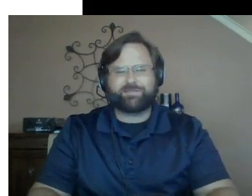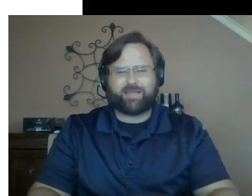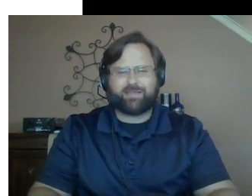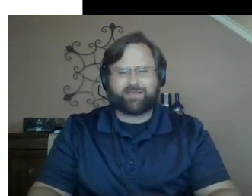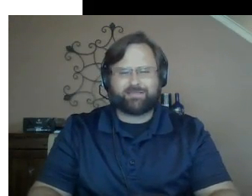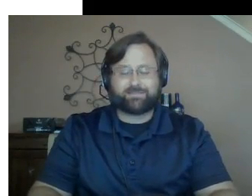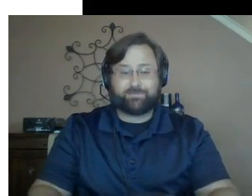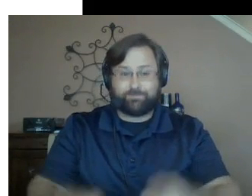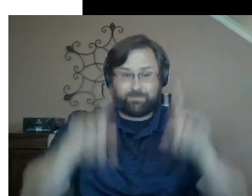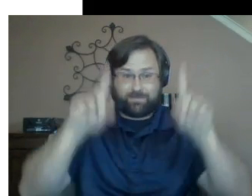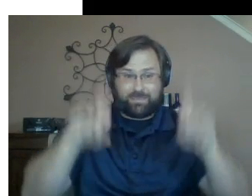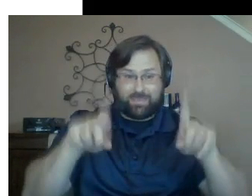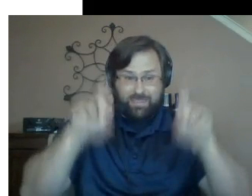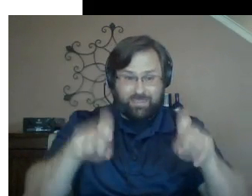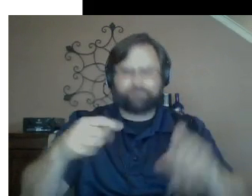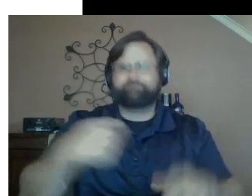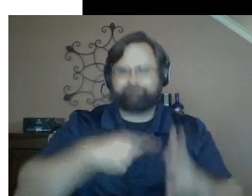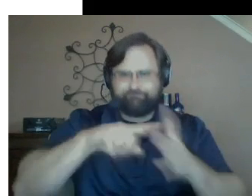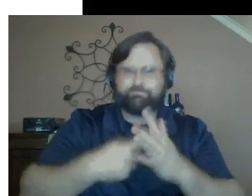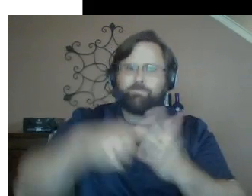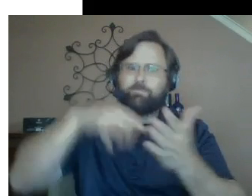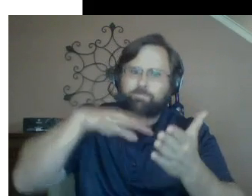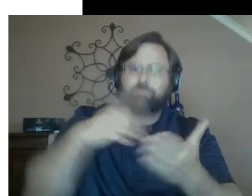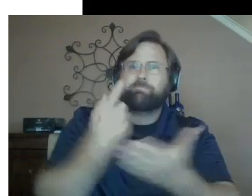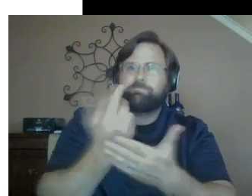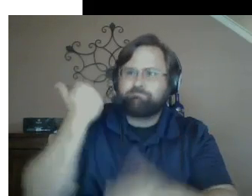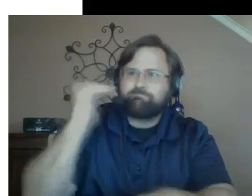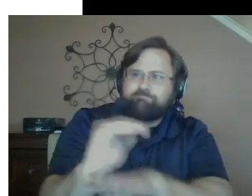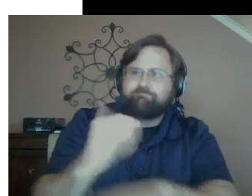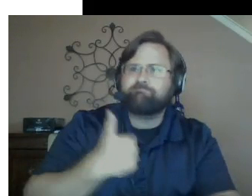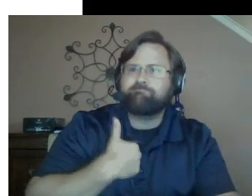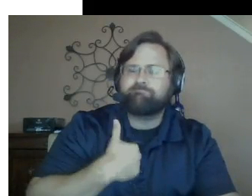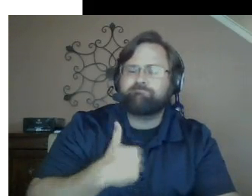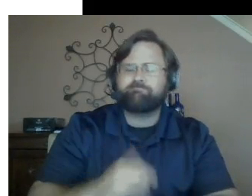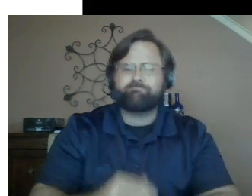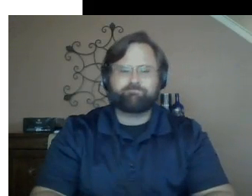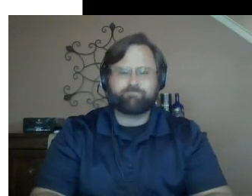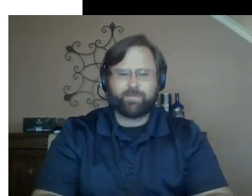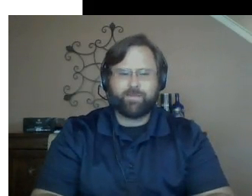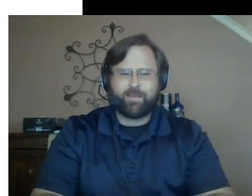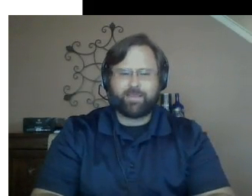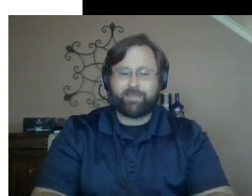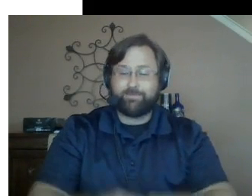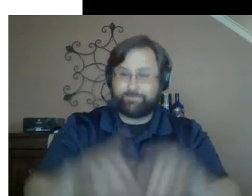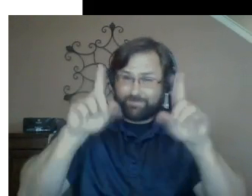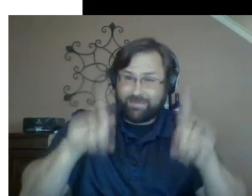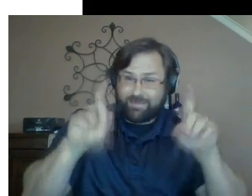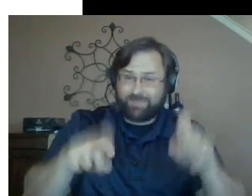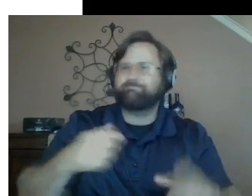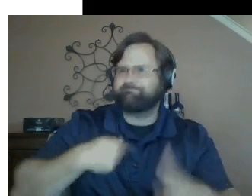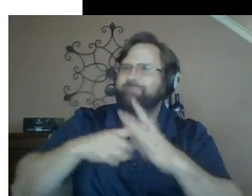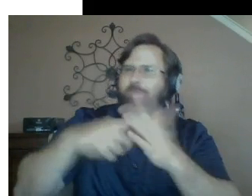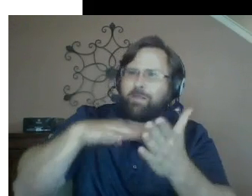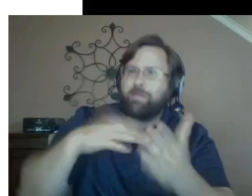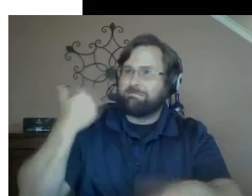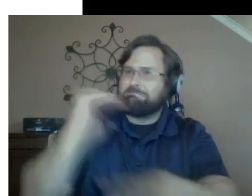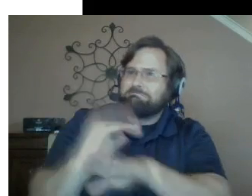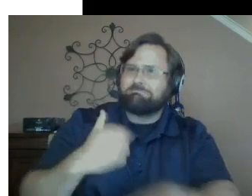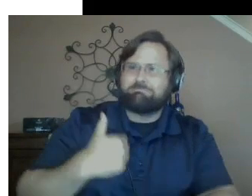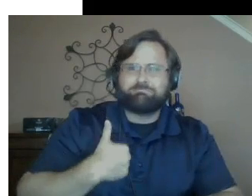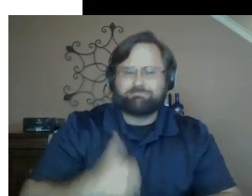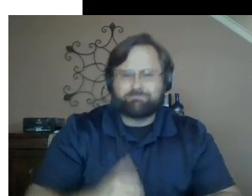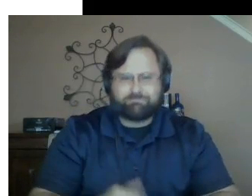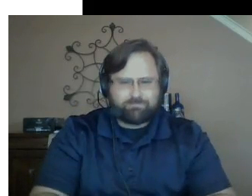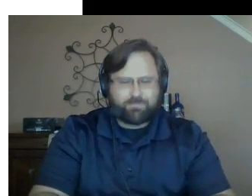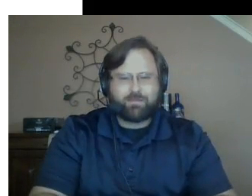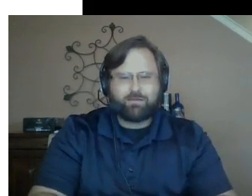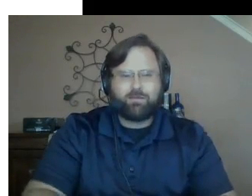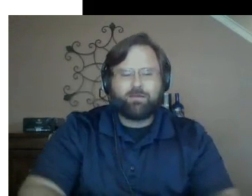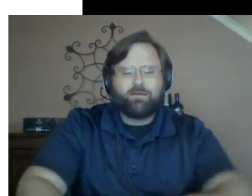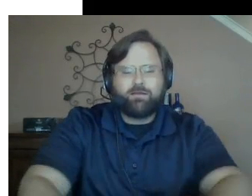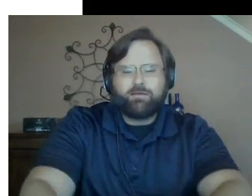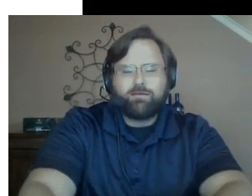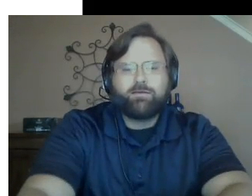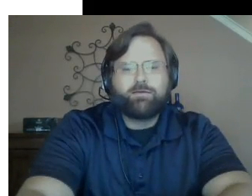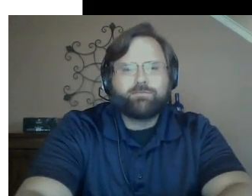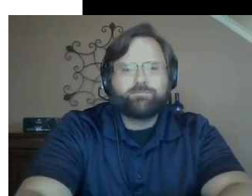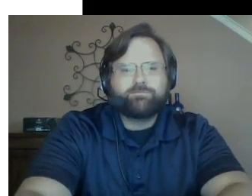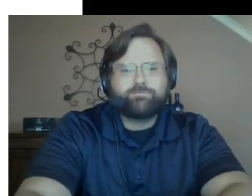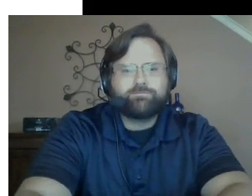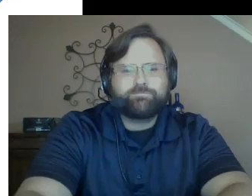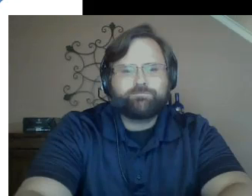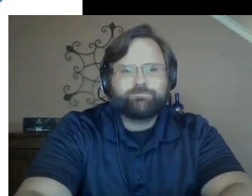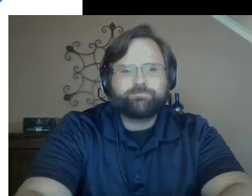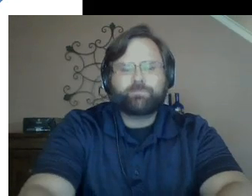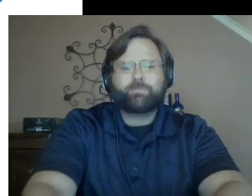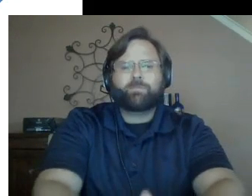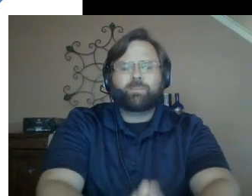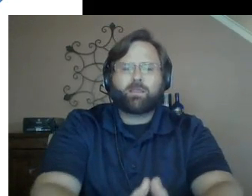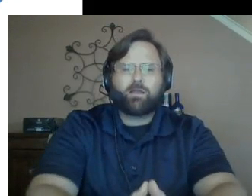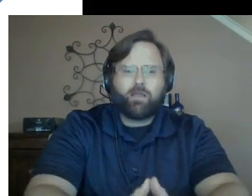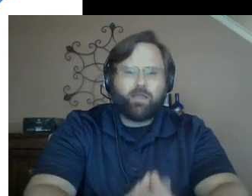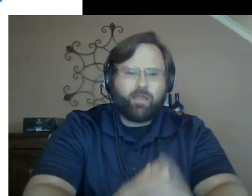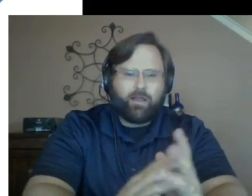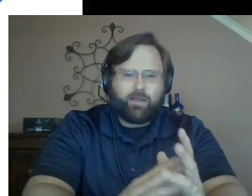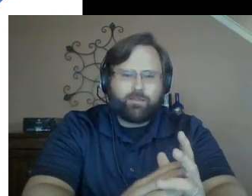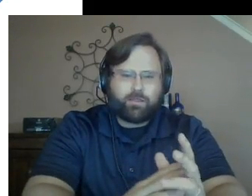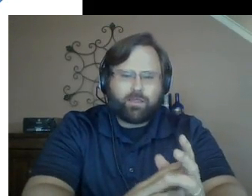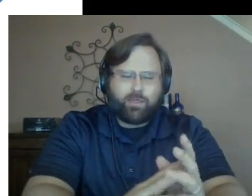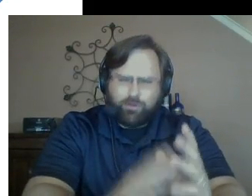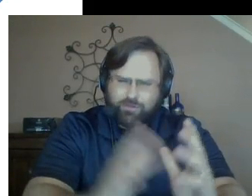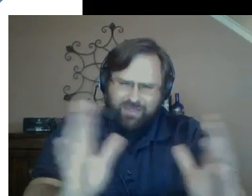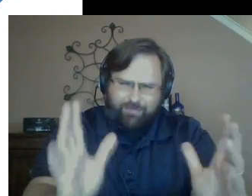signed like this again in order to